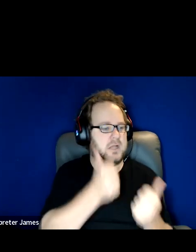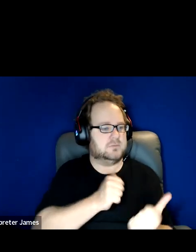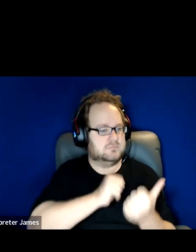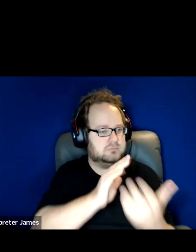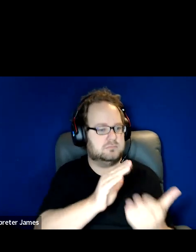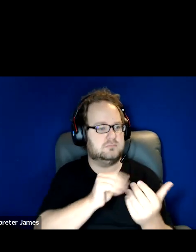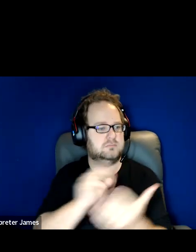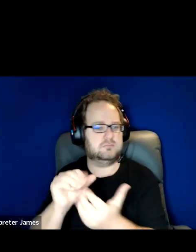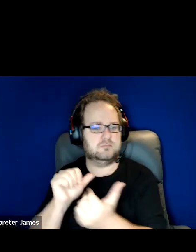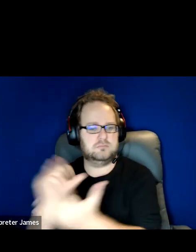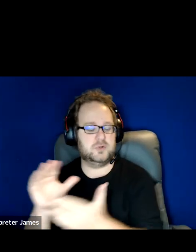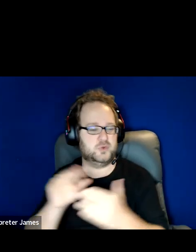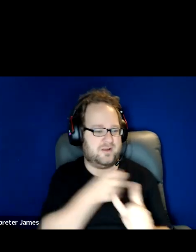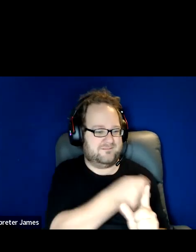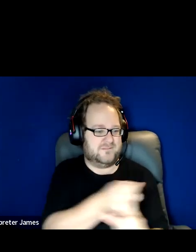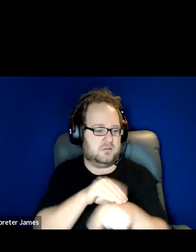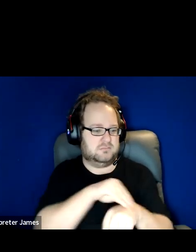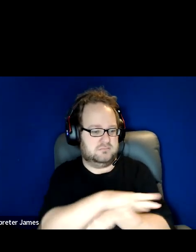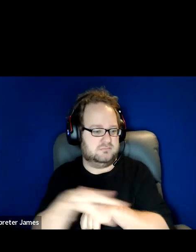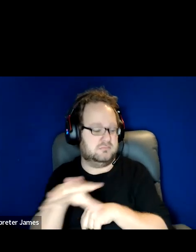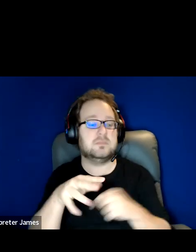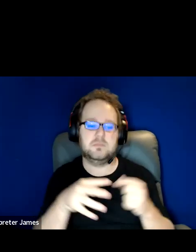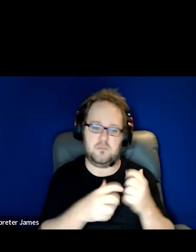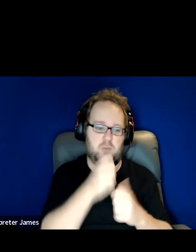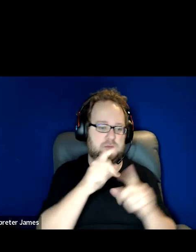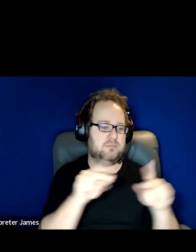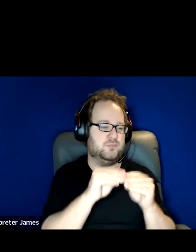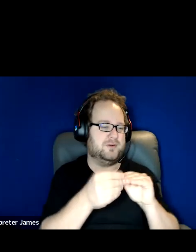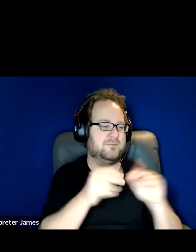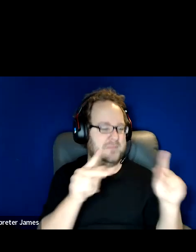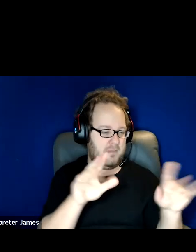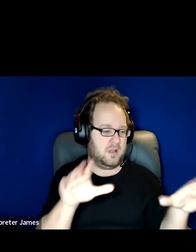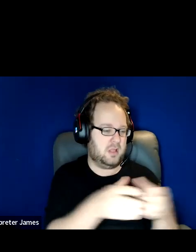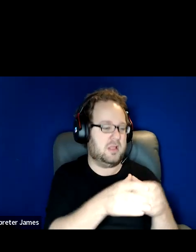most number of Americans. Our COVID vaccine recommendations